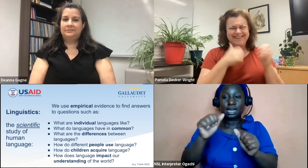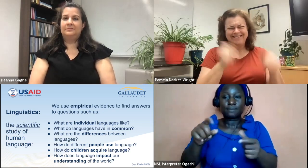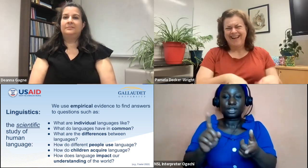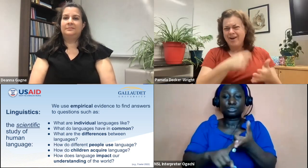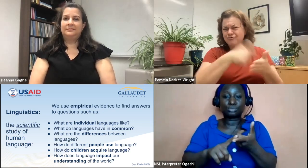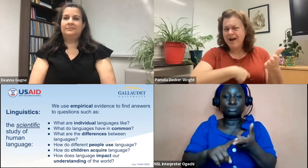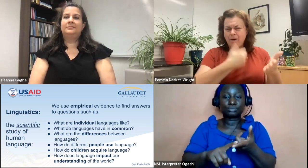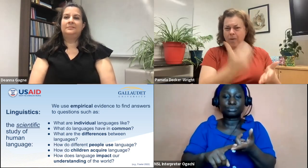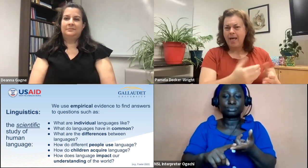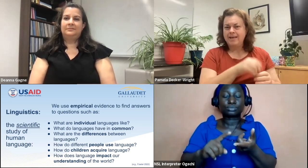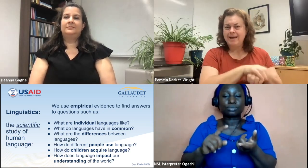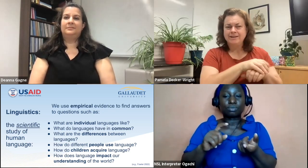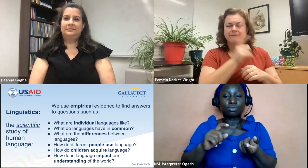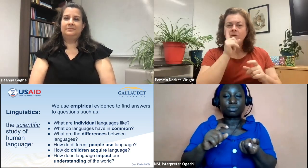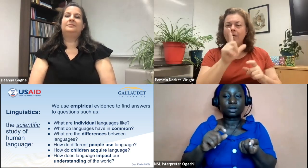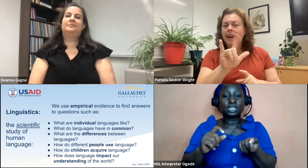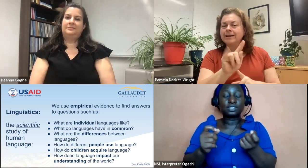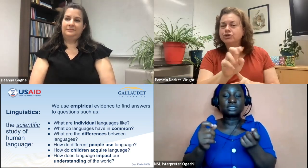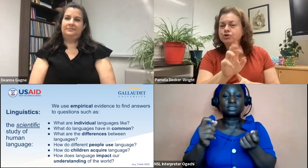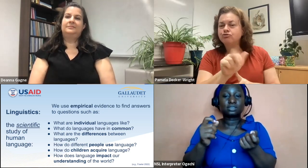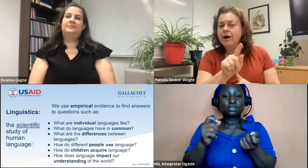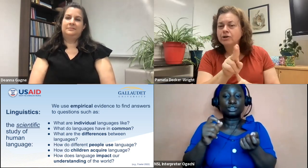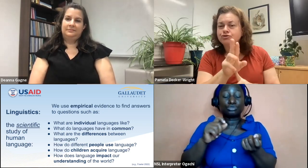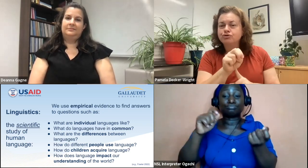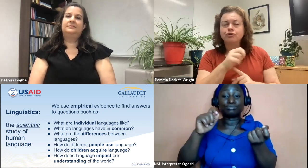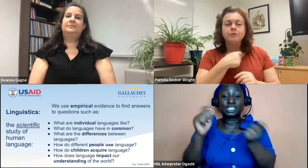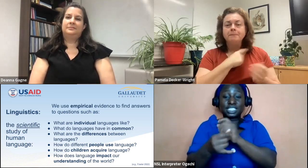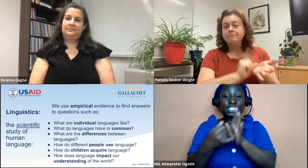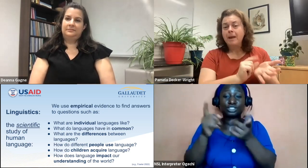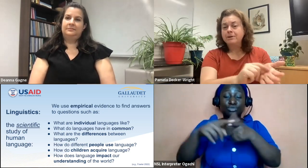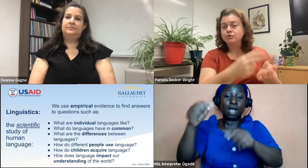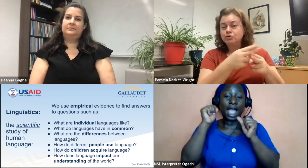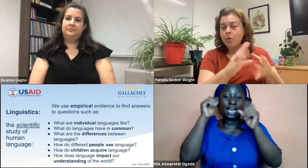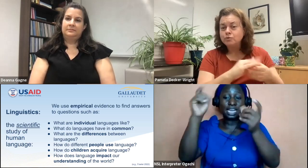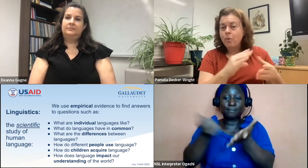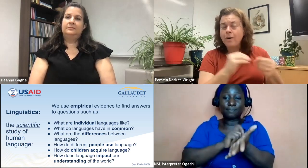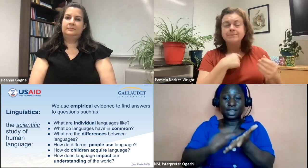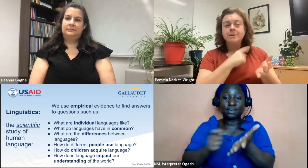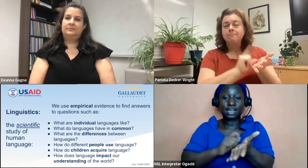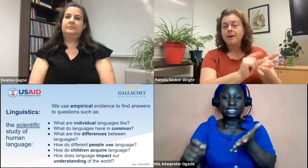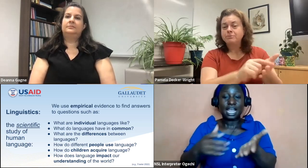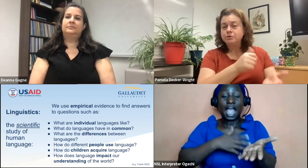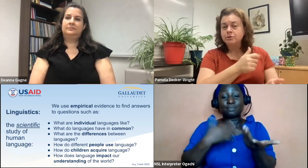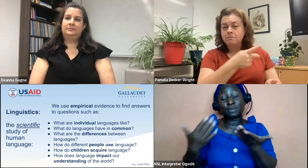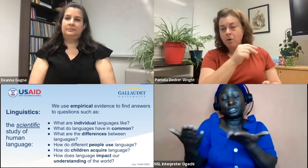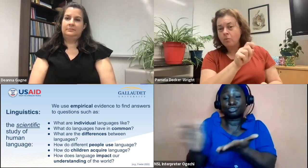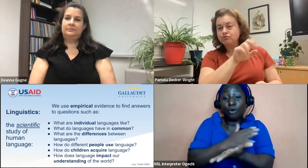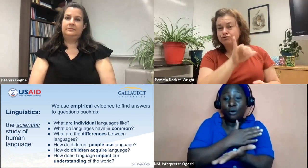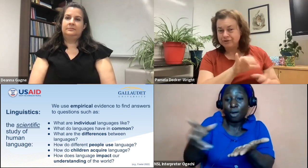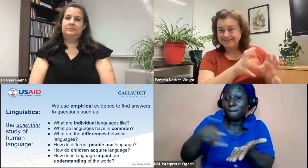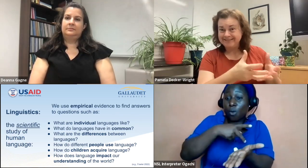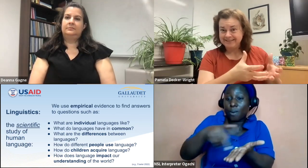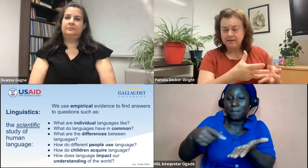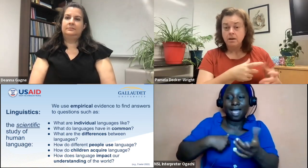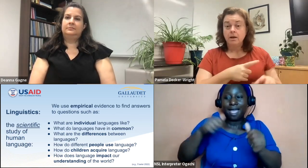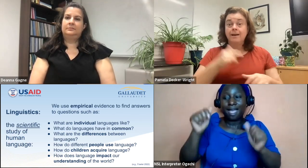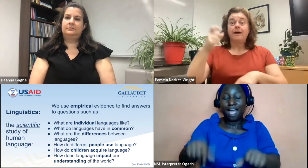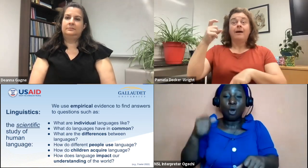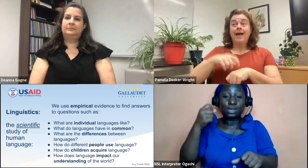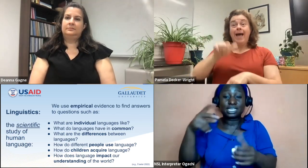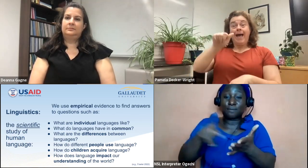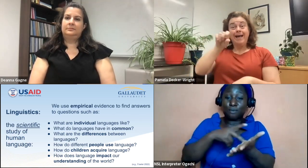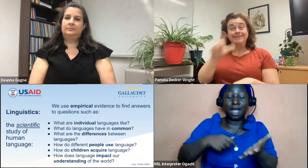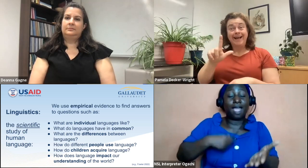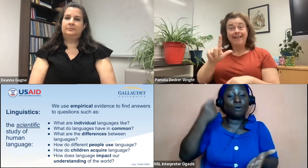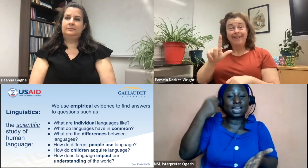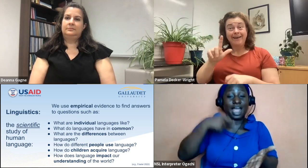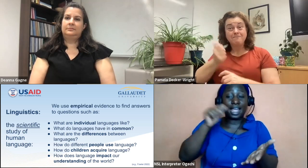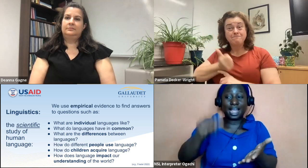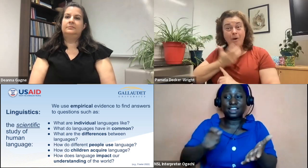I'm. I can understand poetry. I can write English very well. I'm fluent with many different types of literature within the genre of poetry.